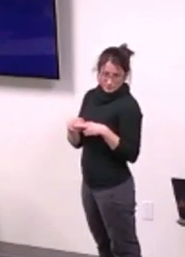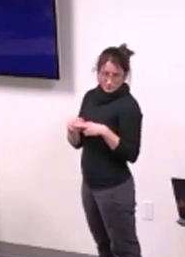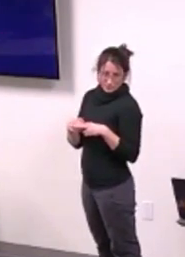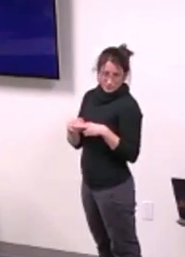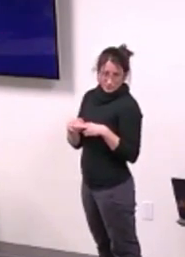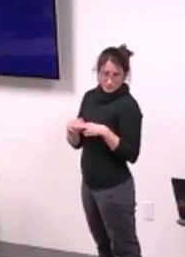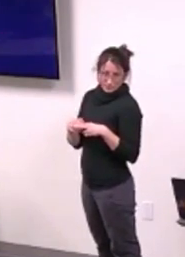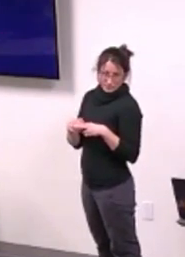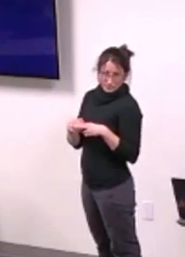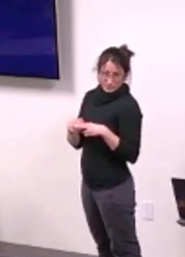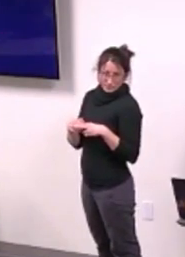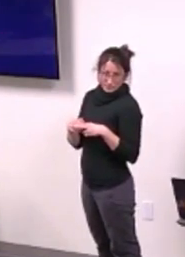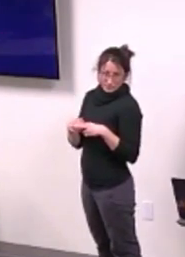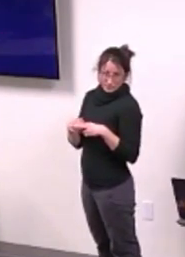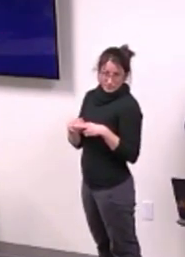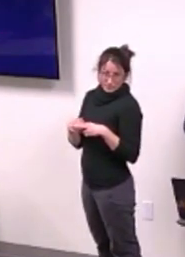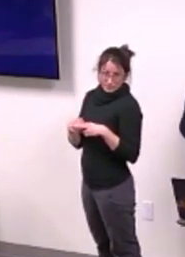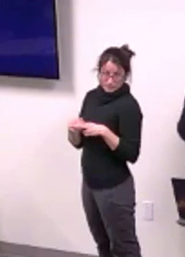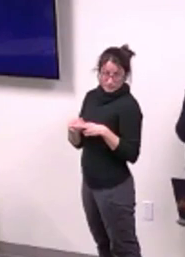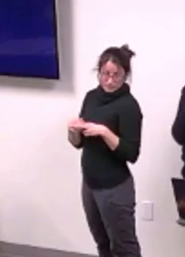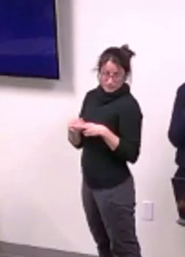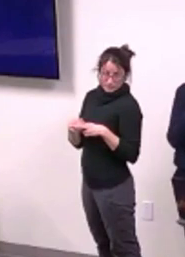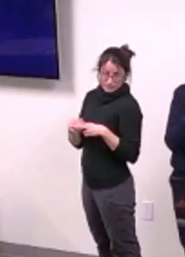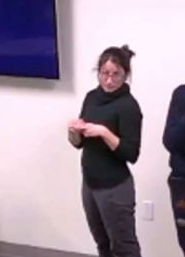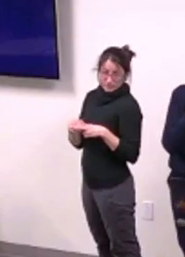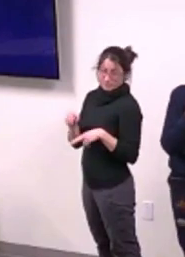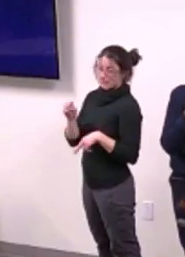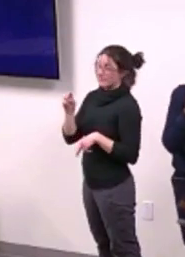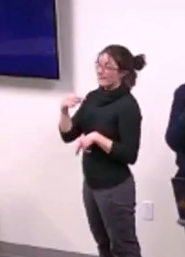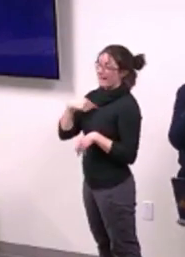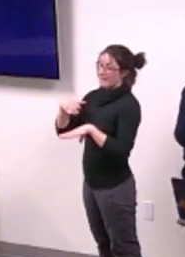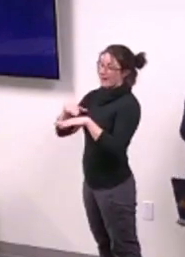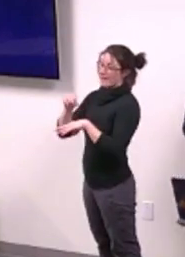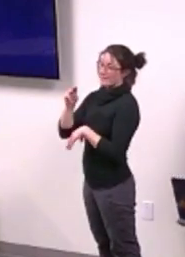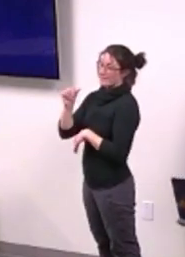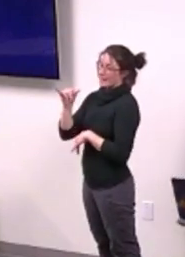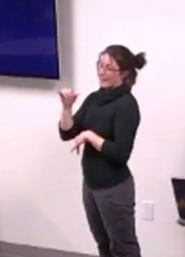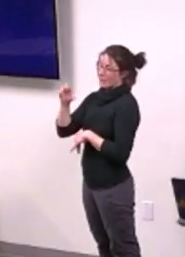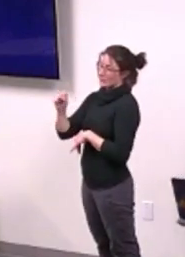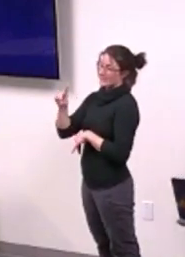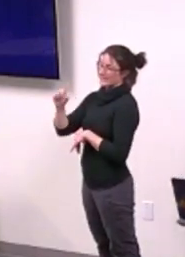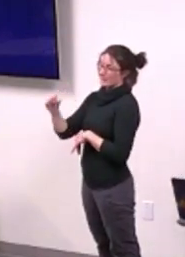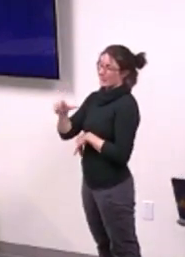I'm on the Mayor's, Mayor's Disability Council,